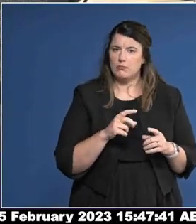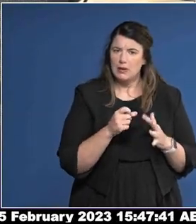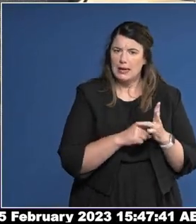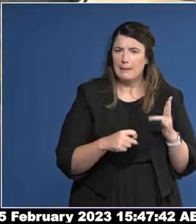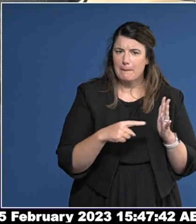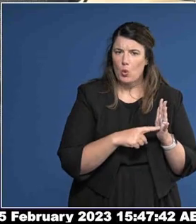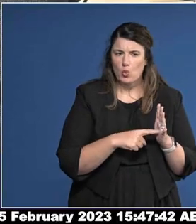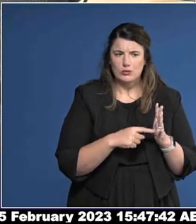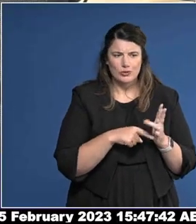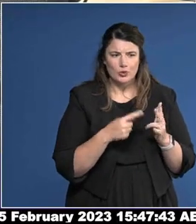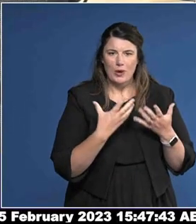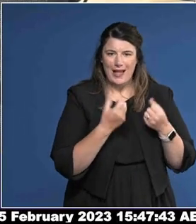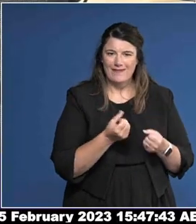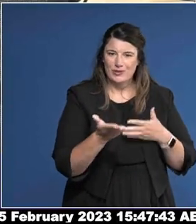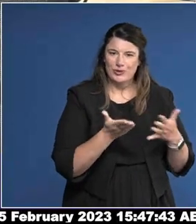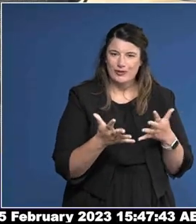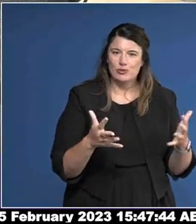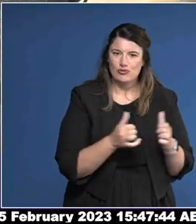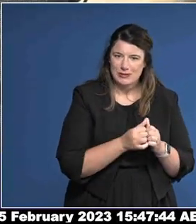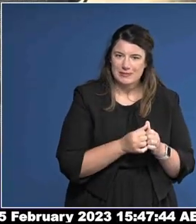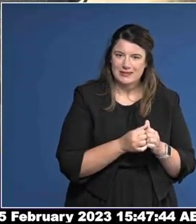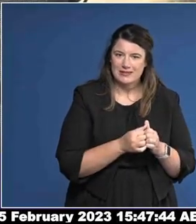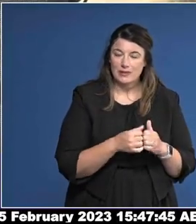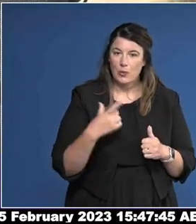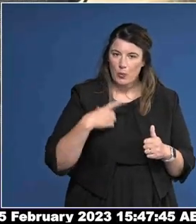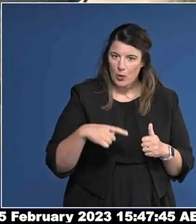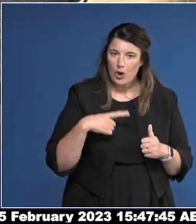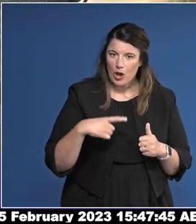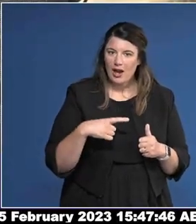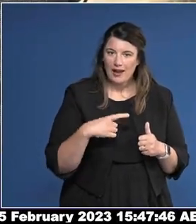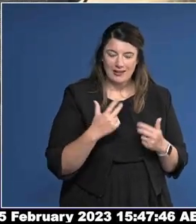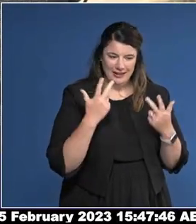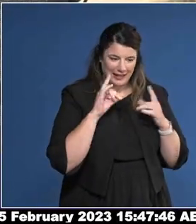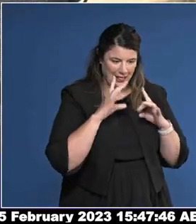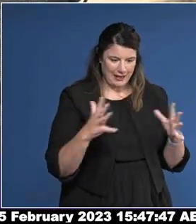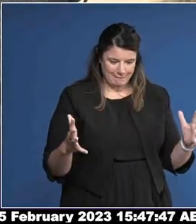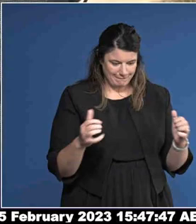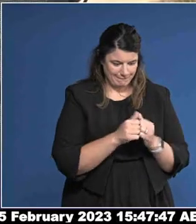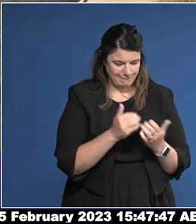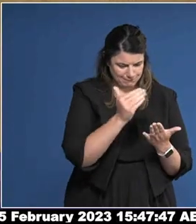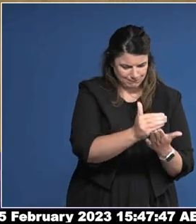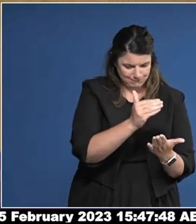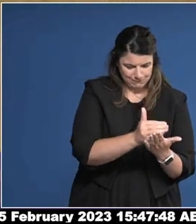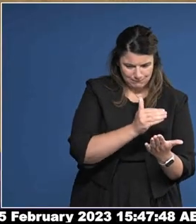because it does really clearly set out the contract that a provider has with its participant - with participants.